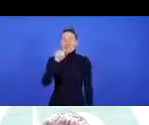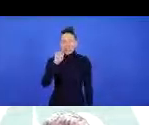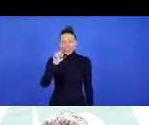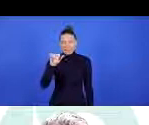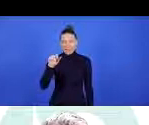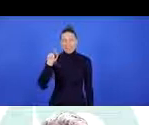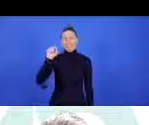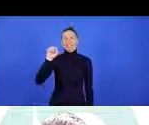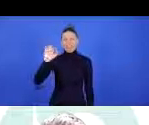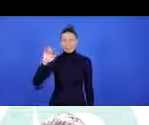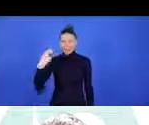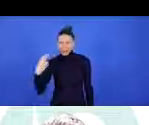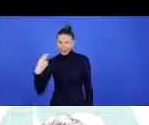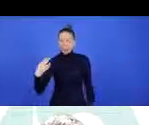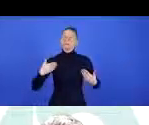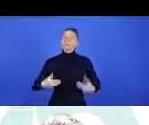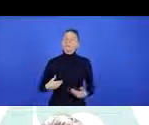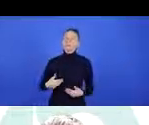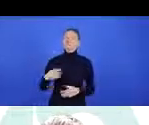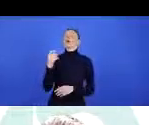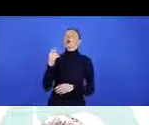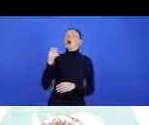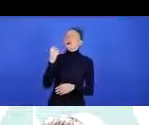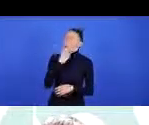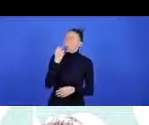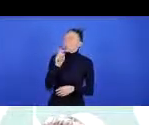organizers for inviting me today. My name is Naama Tsach